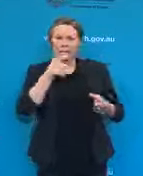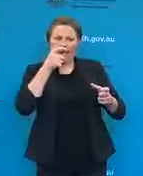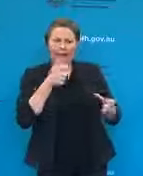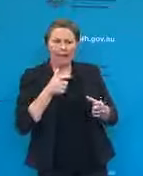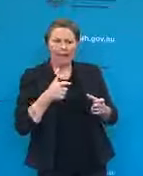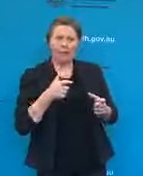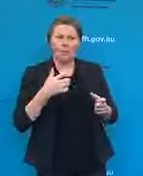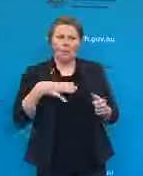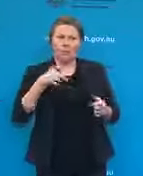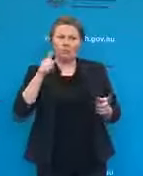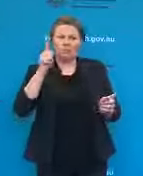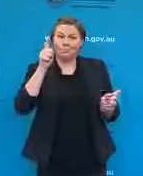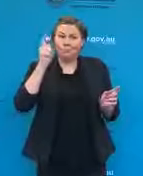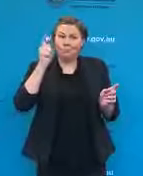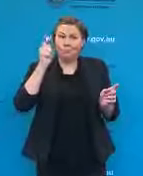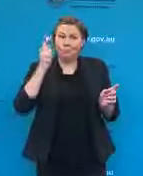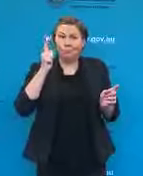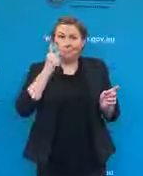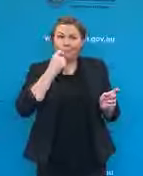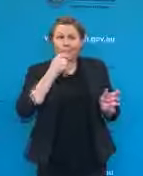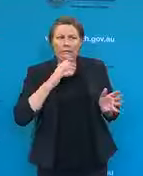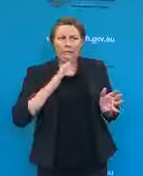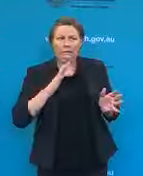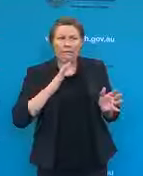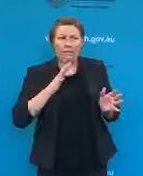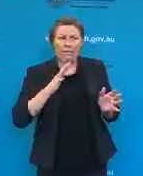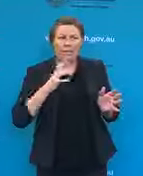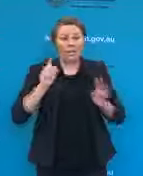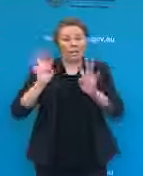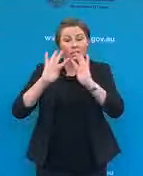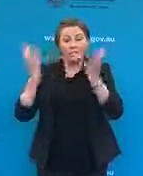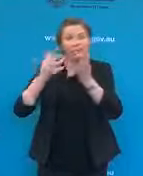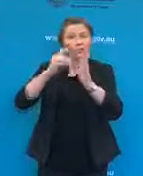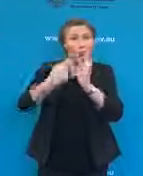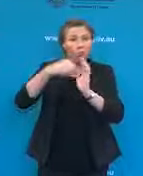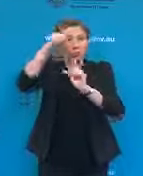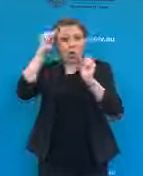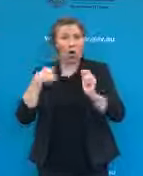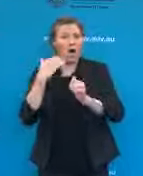As you know we've never recommended at AHPPC interstate borders be closed as